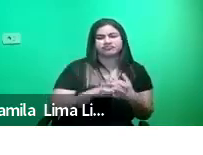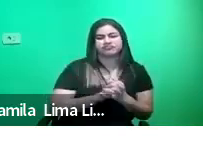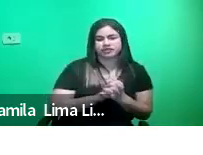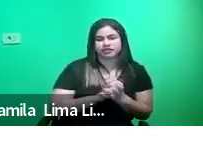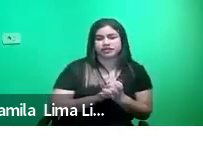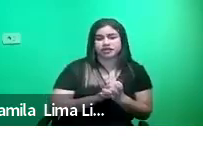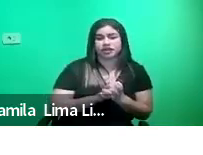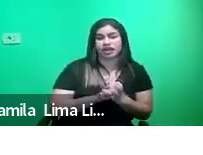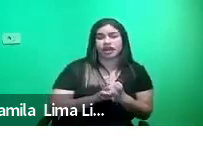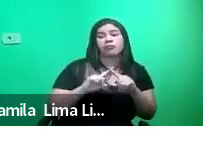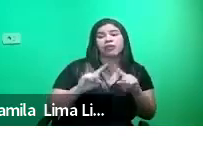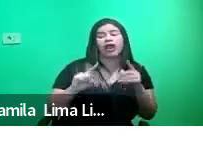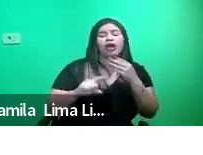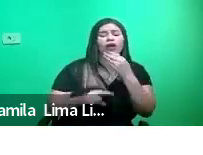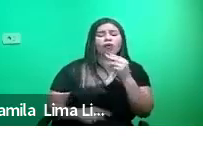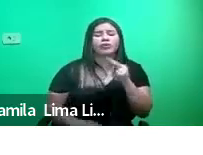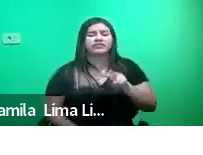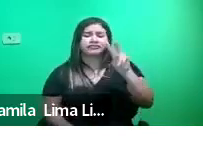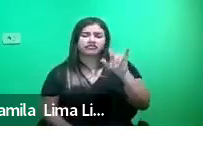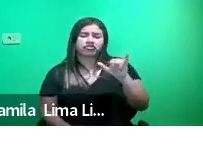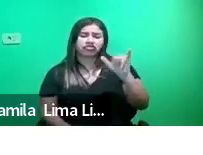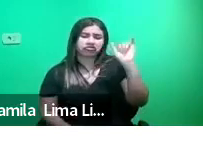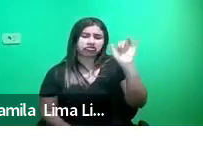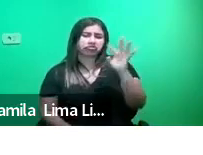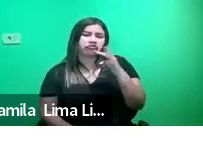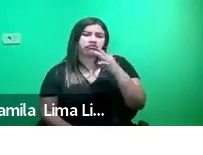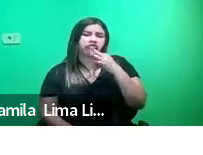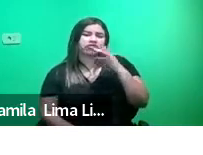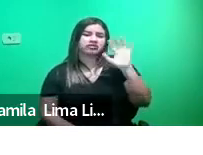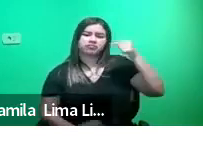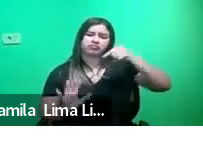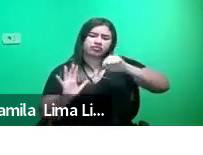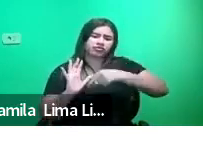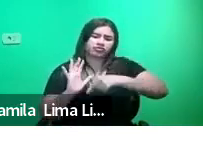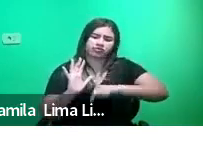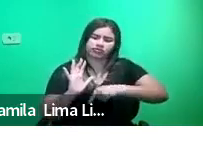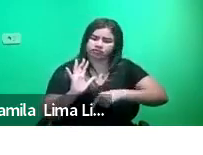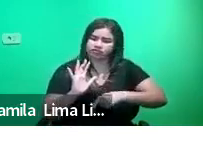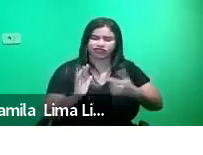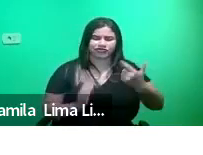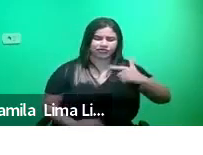account from one from one. But i'm i'm not But i'm i'm not sure but at i'm i'm not sure but at least and t's